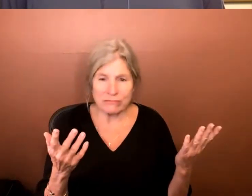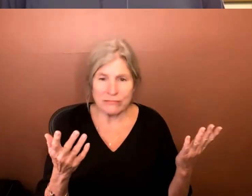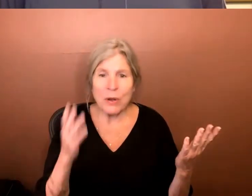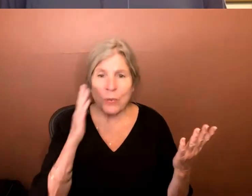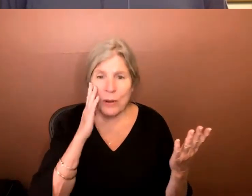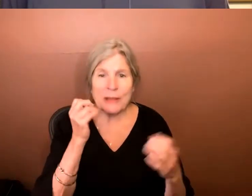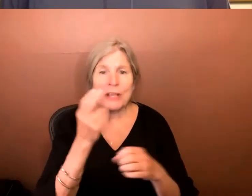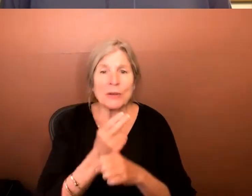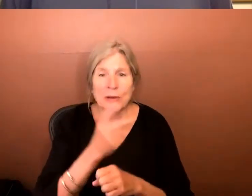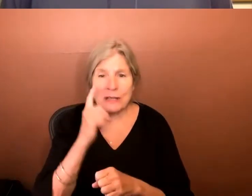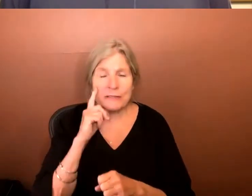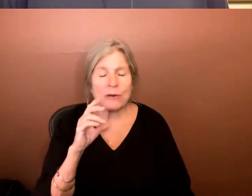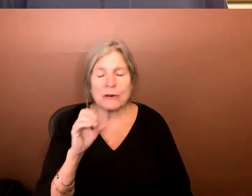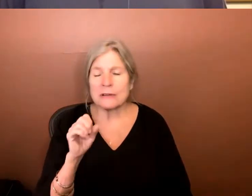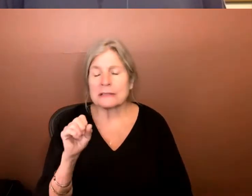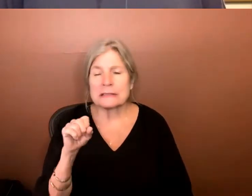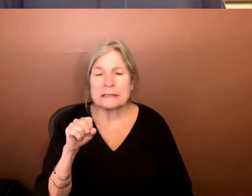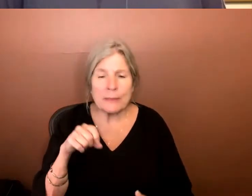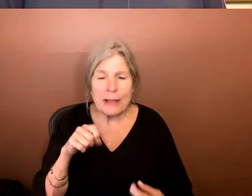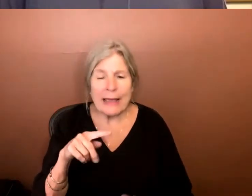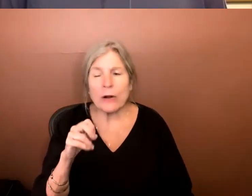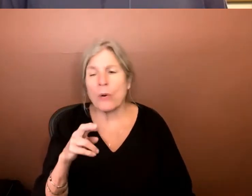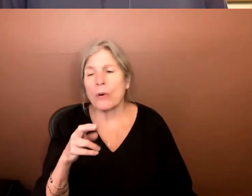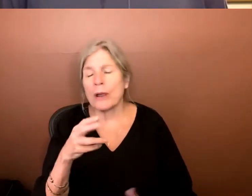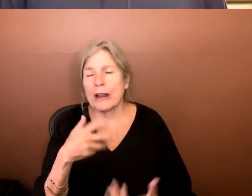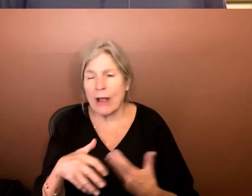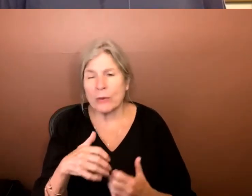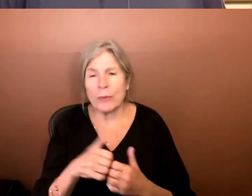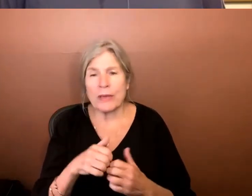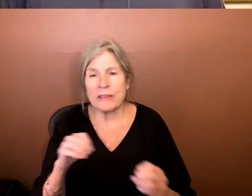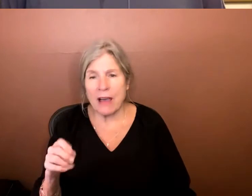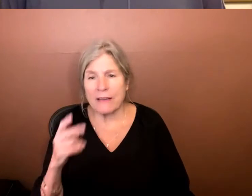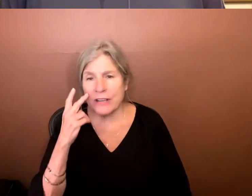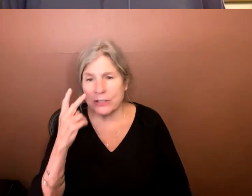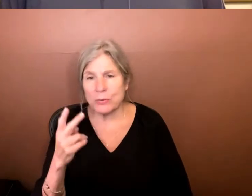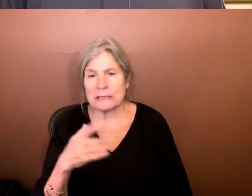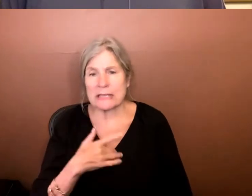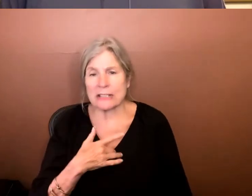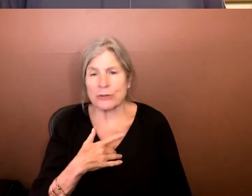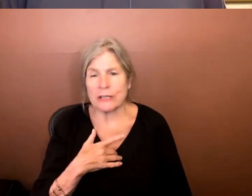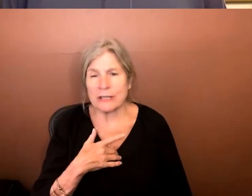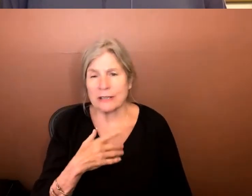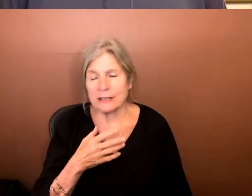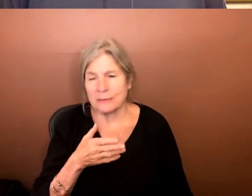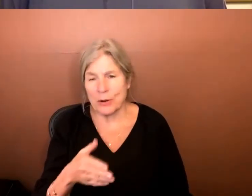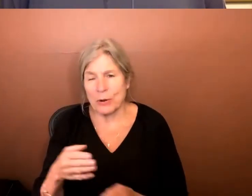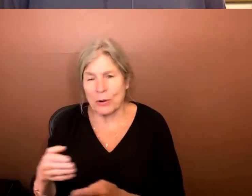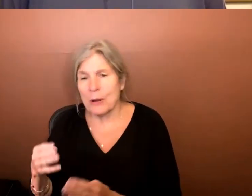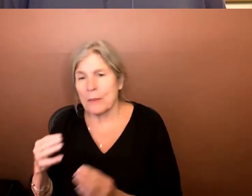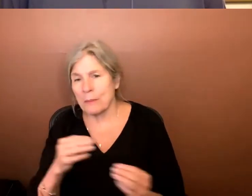for stimulating or interacting with nonvisual sensory modalities. That's why all of these